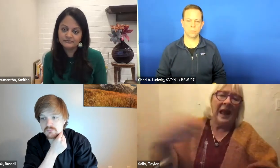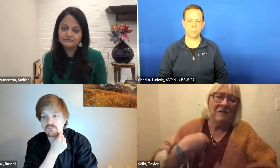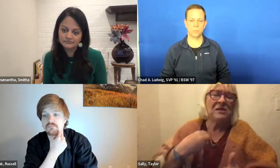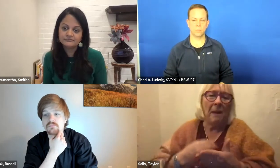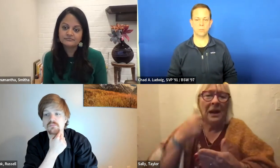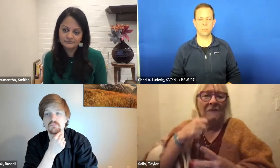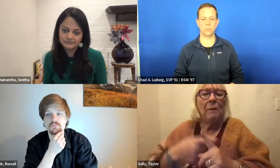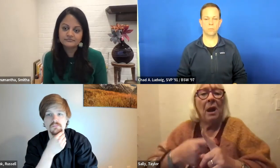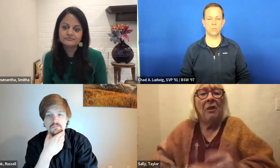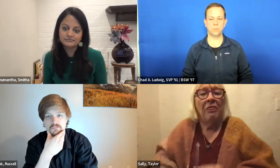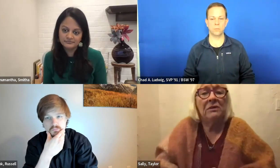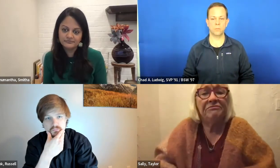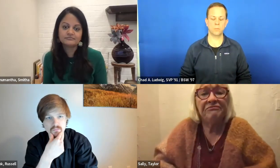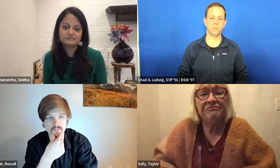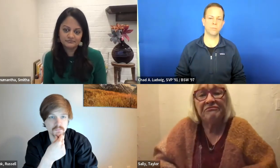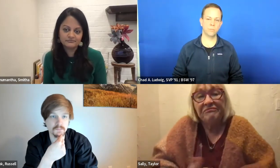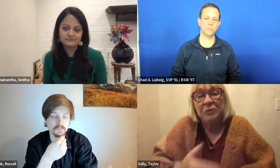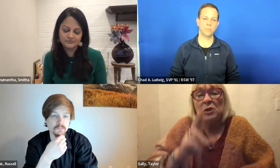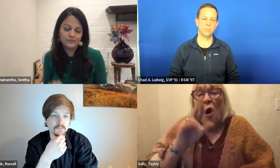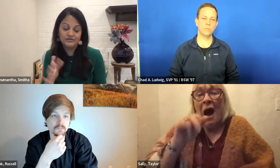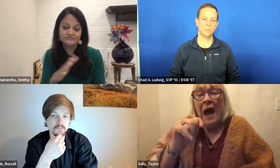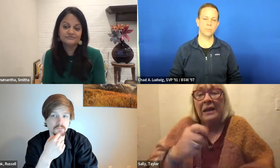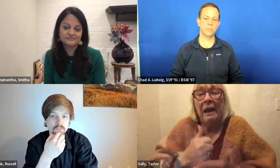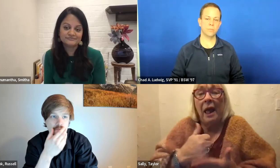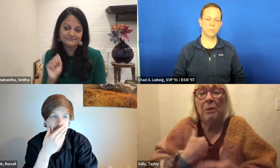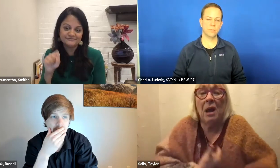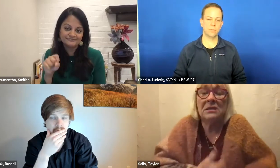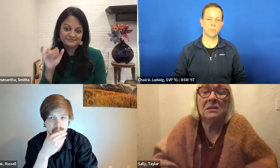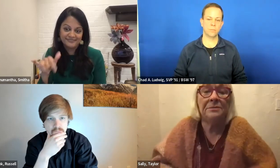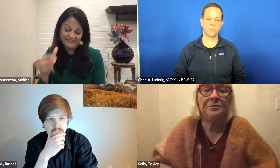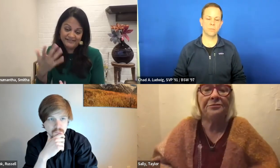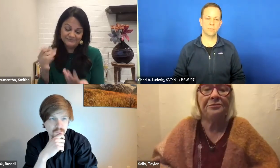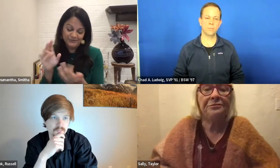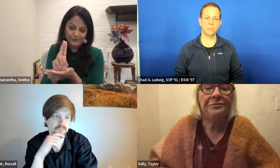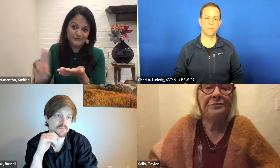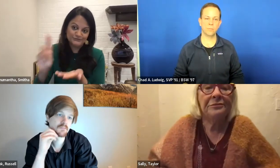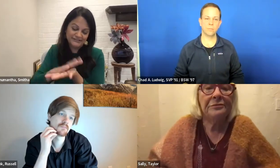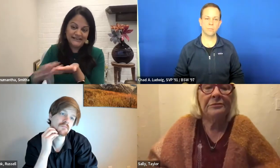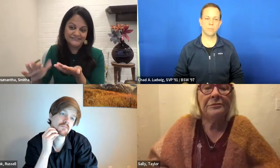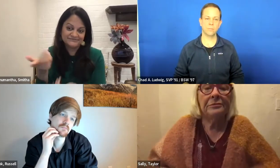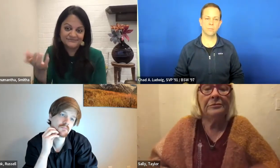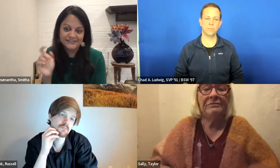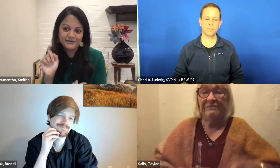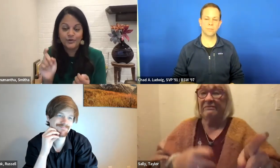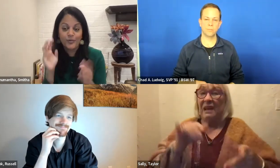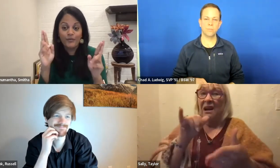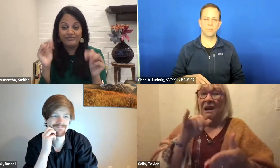to make sure, and they gave us the money every month, so that was an RIT policy, and they helped us quite a bit.